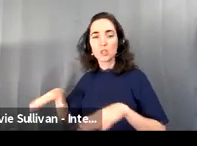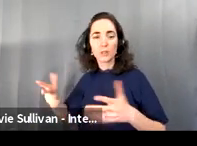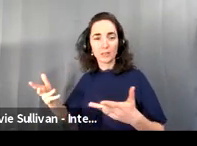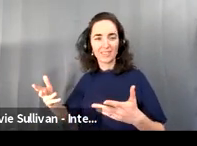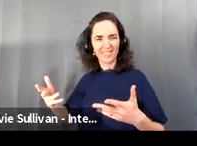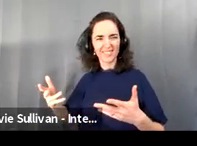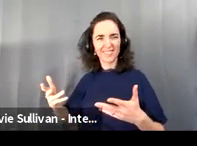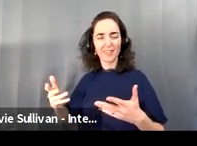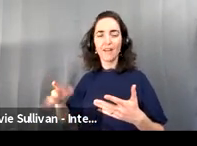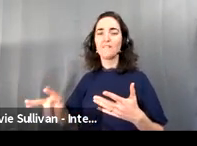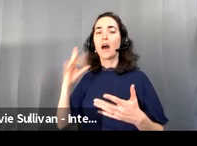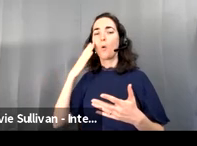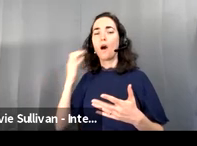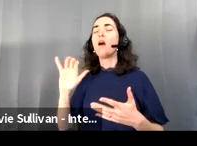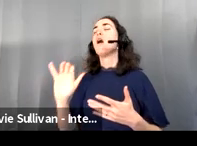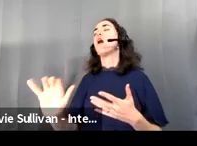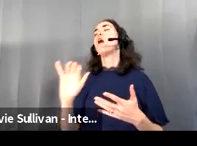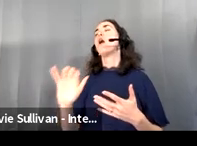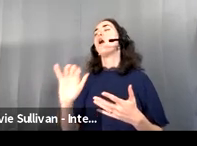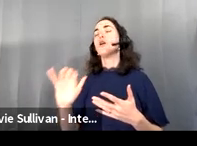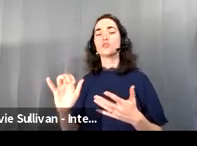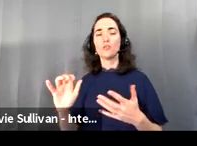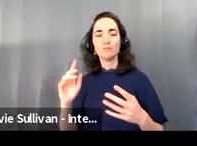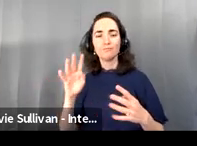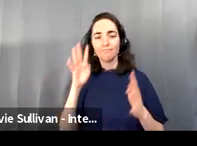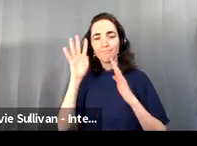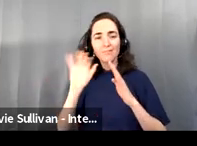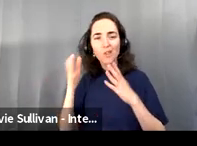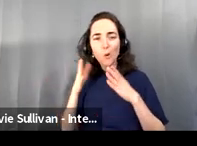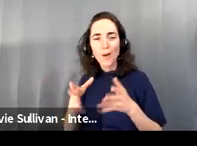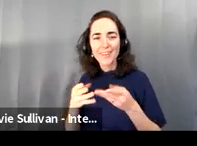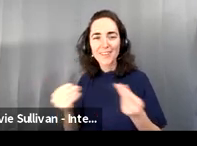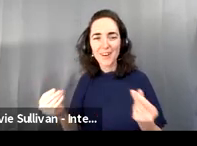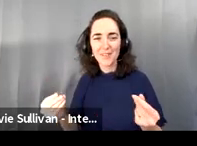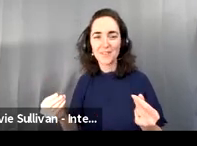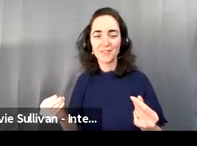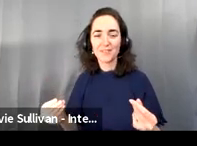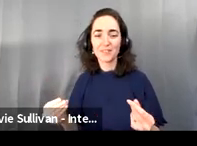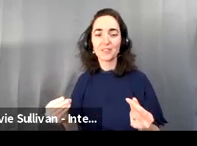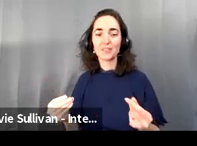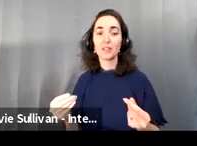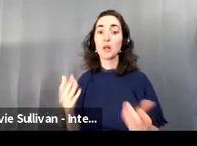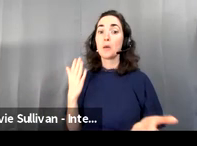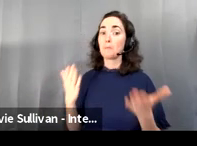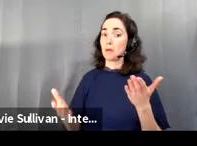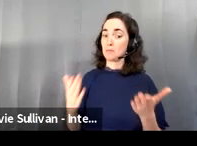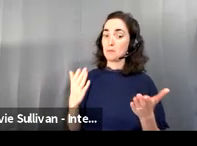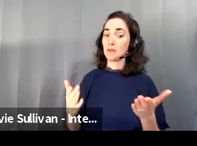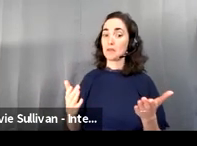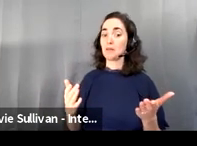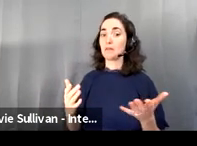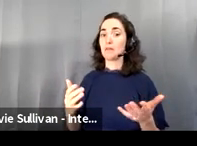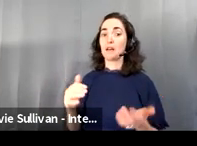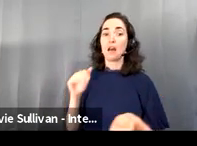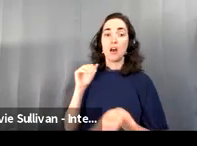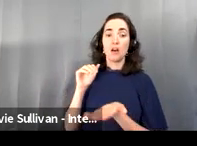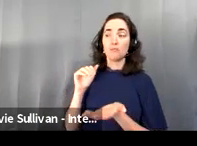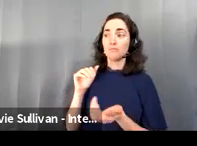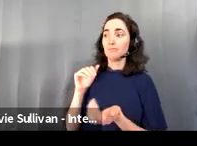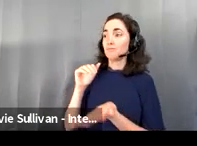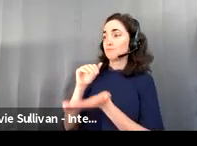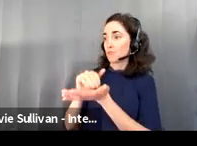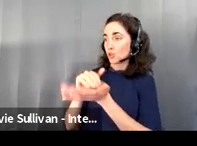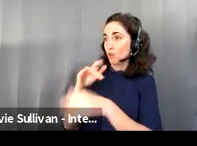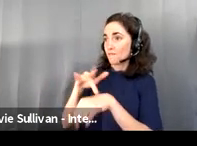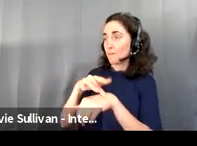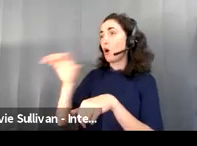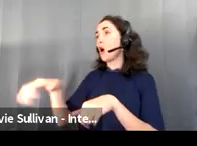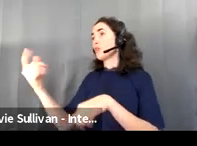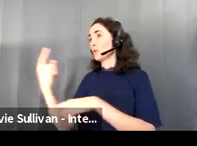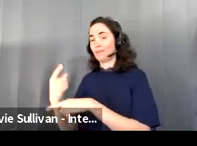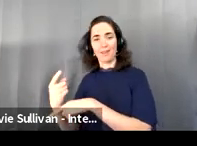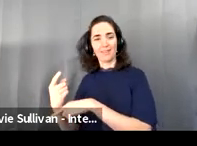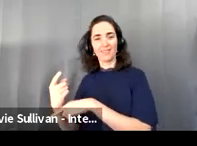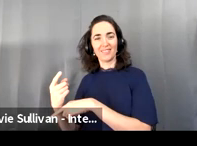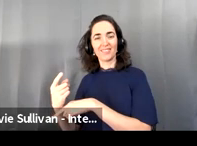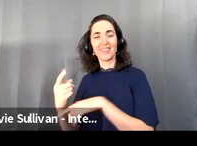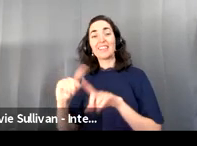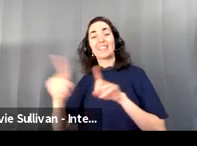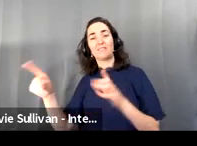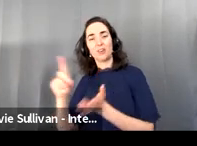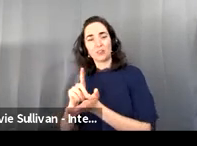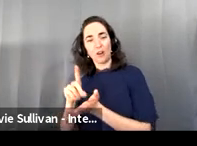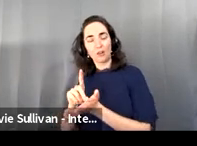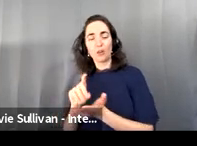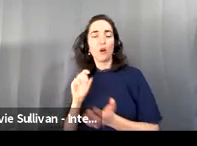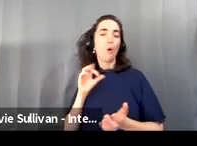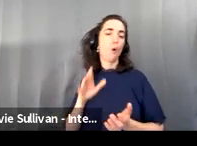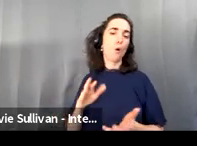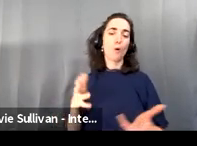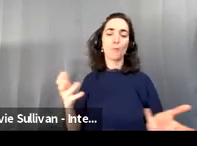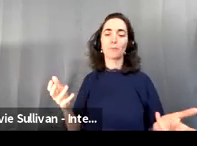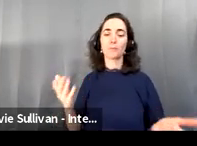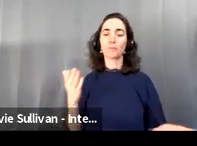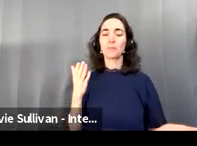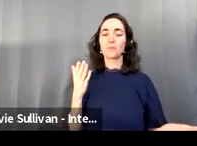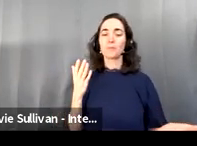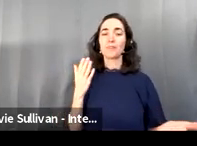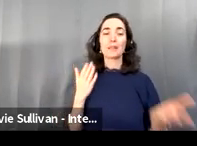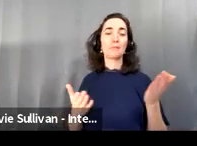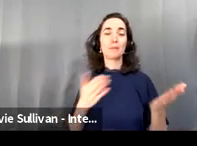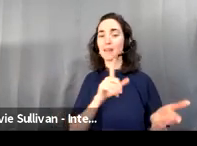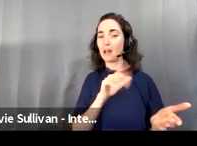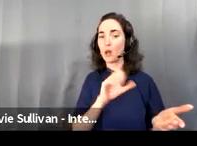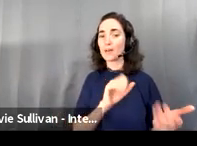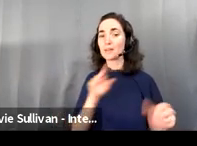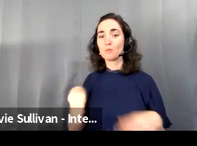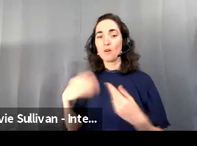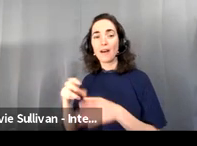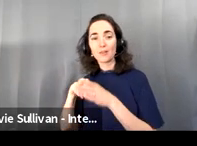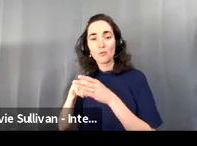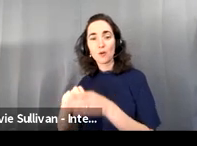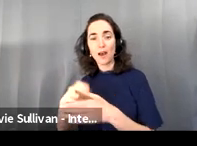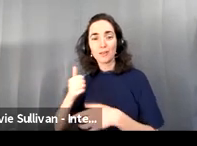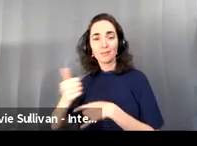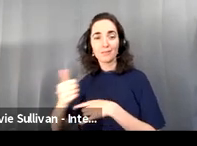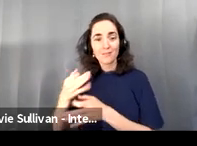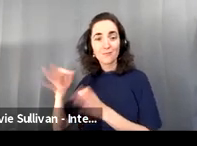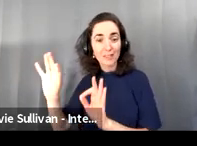may be, and is able to find those creative solutions where, you know, maybe you find the doctor, they can find a doctor who is available on the day the person's available, or they're able to provide transportation to get there for free or whatever it